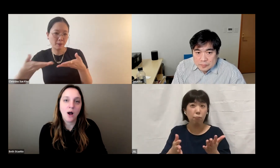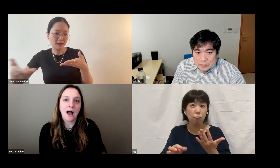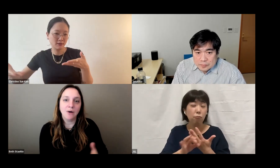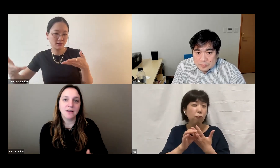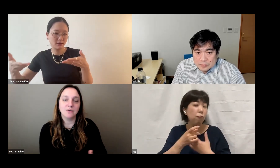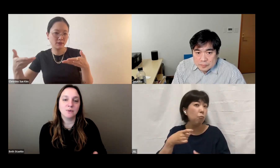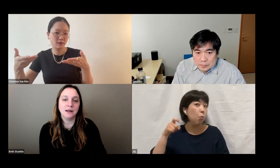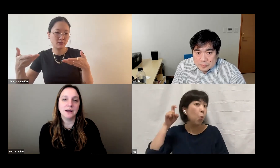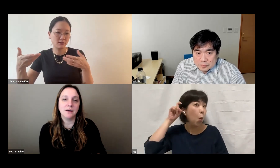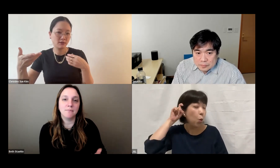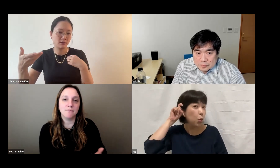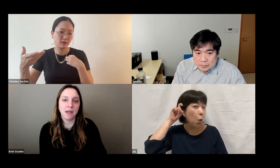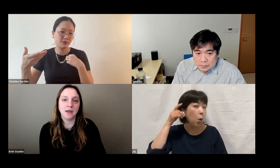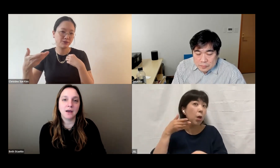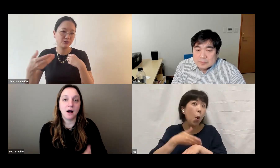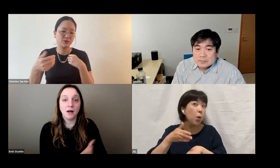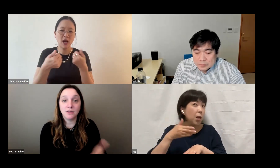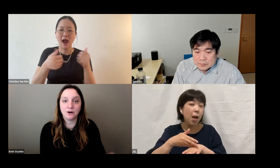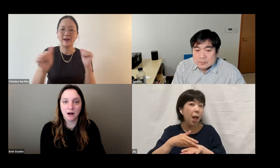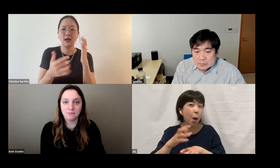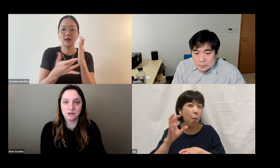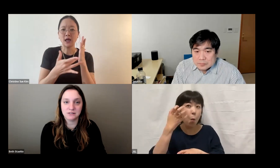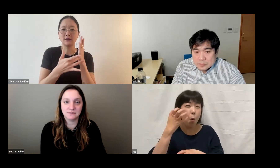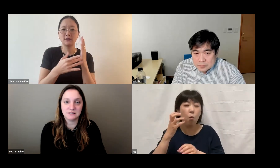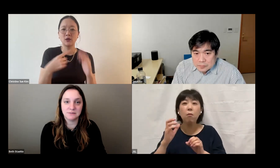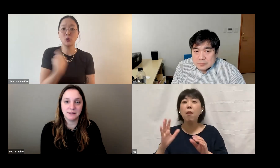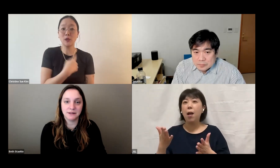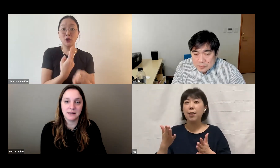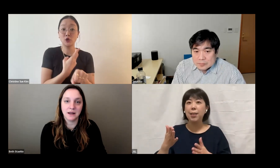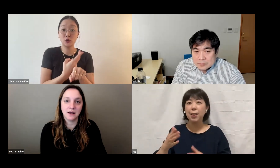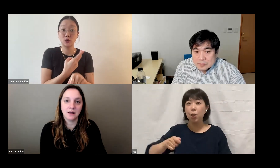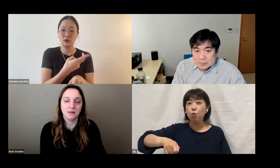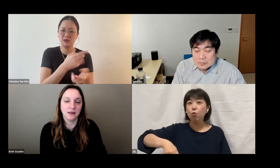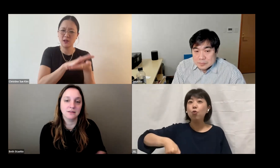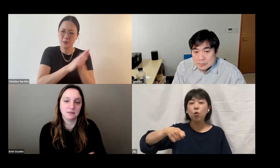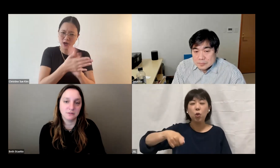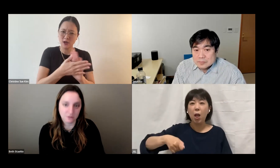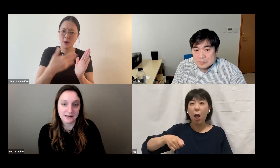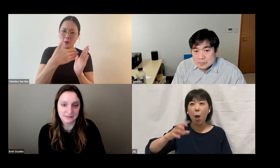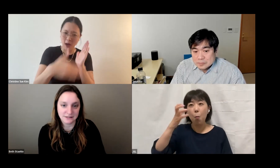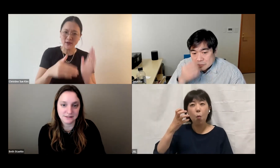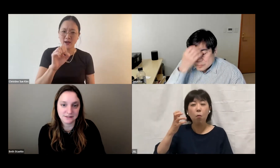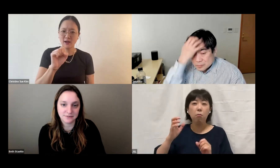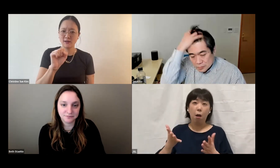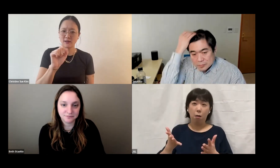How can we make other objects of disability like glasses?